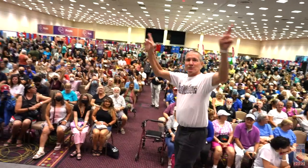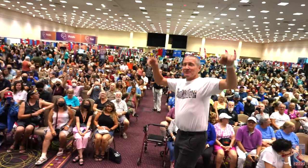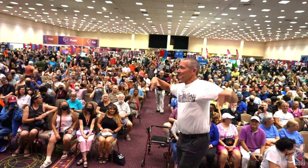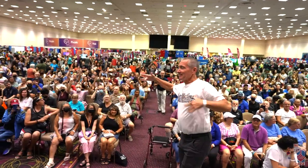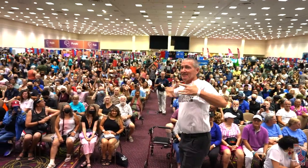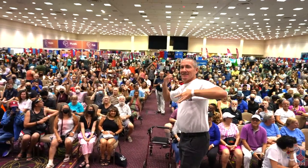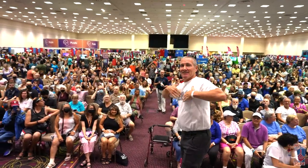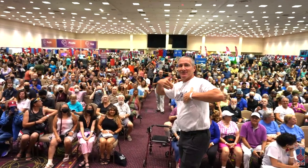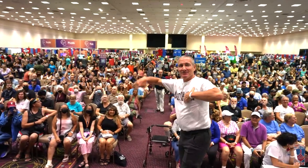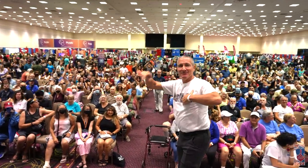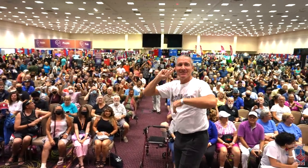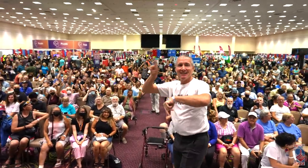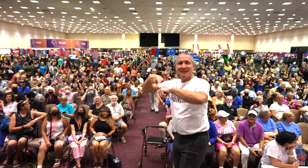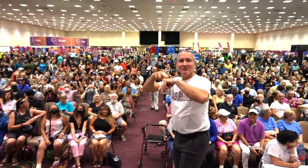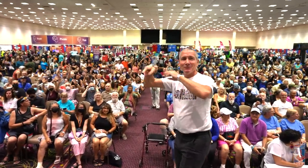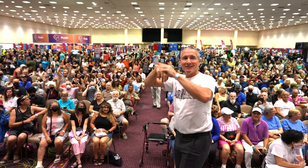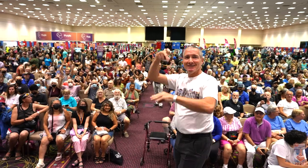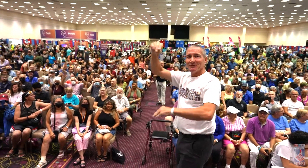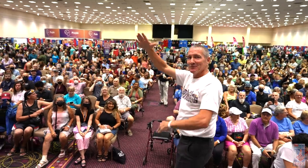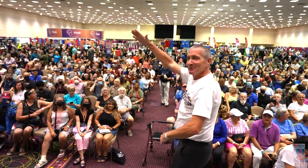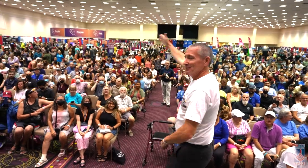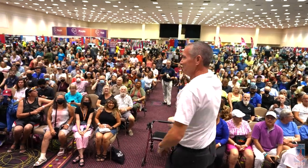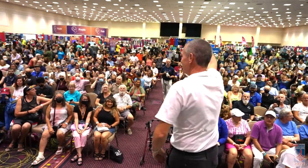Everyone is excited about the DeafNation World Expo!